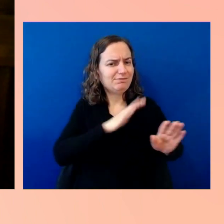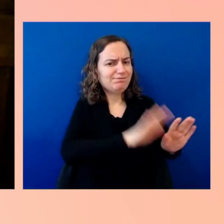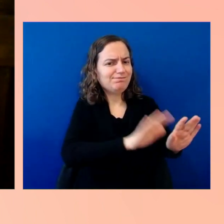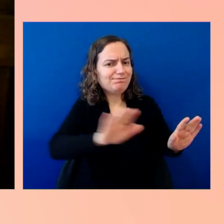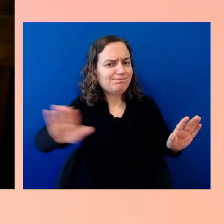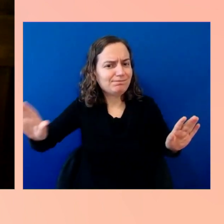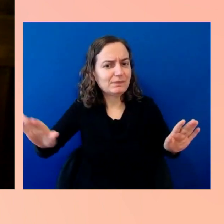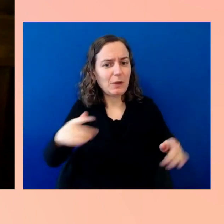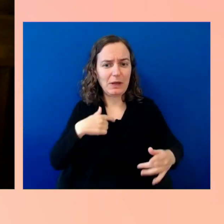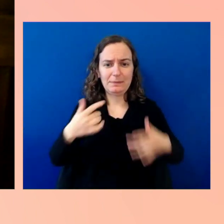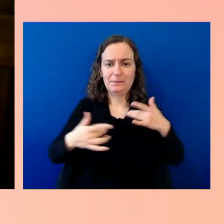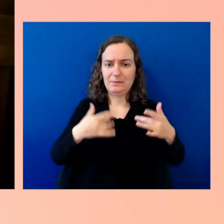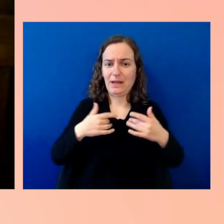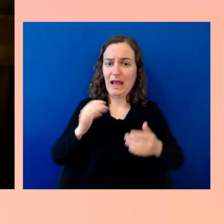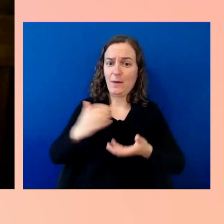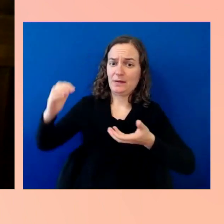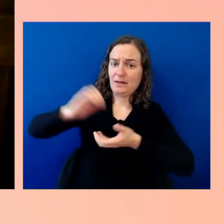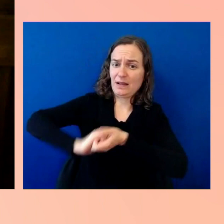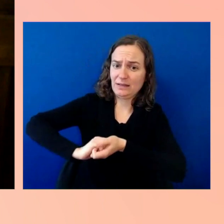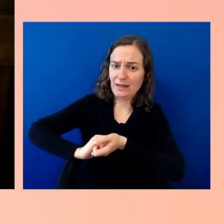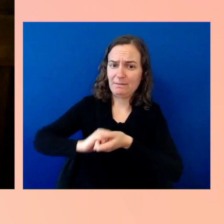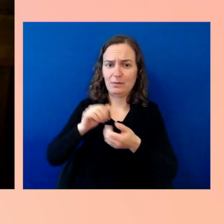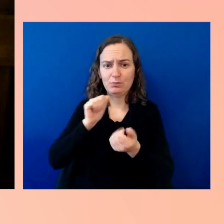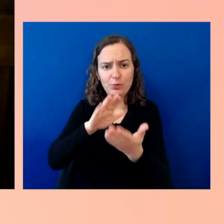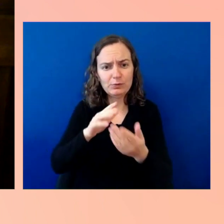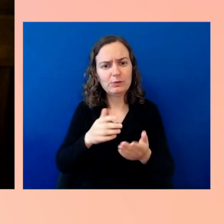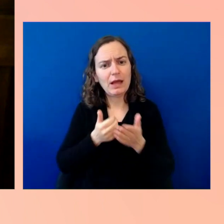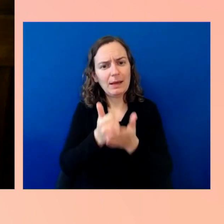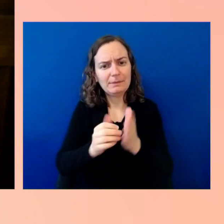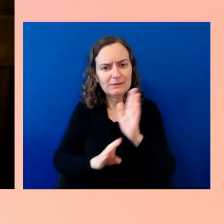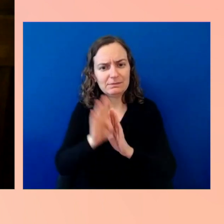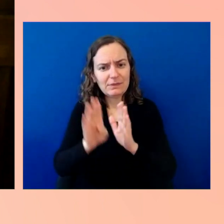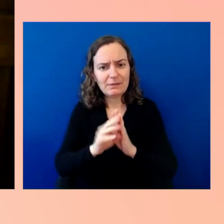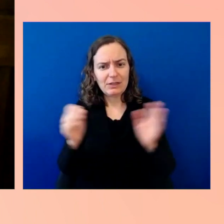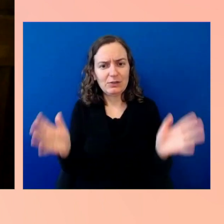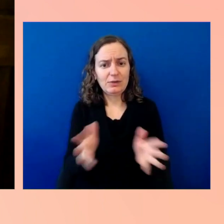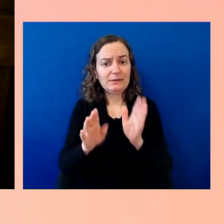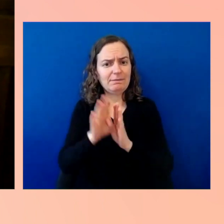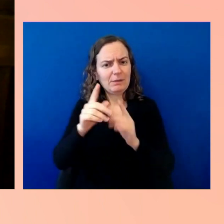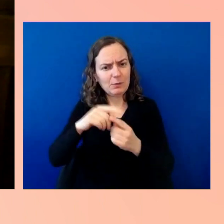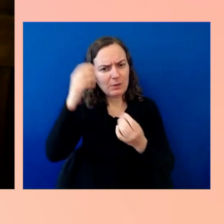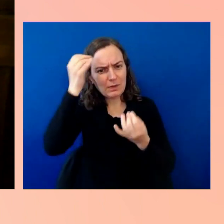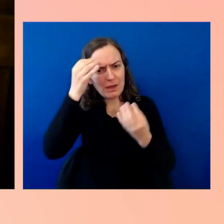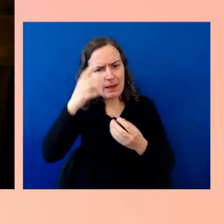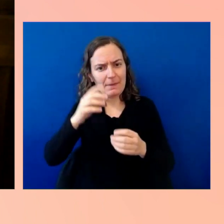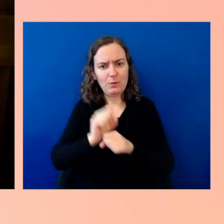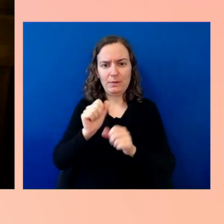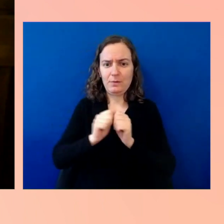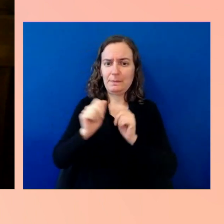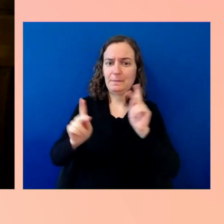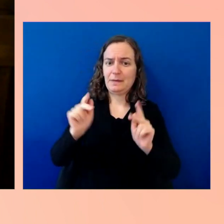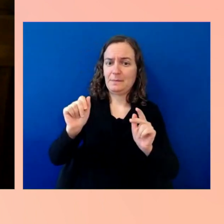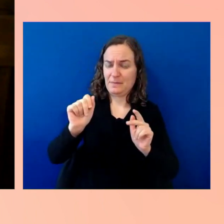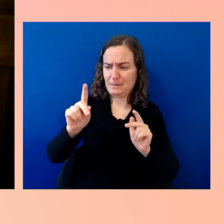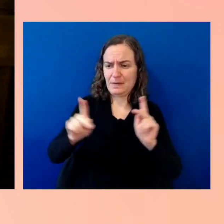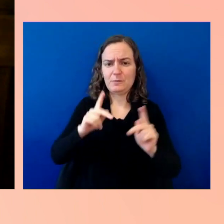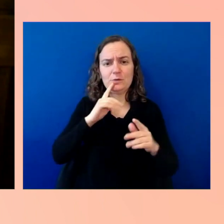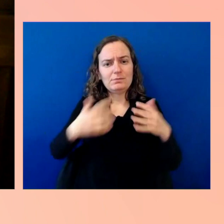work with people from the disabled community to co-create and collaborate for true inclusion. In case you're wondering, I did knit this sweater.